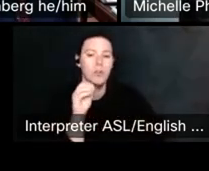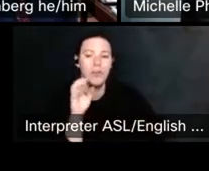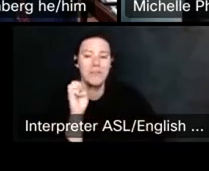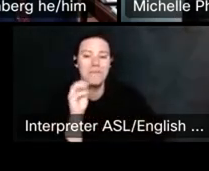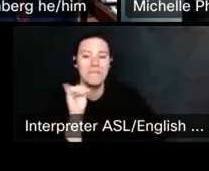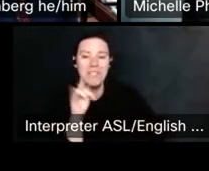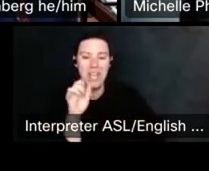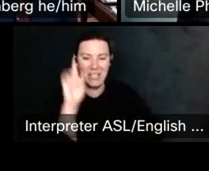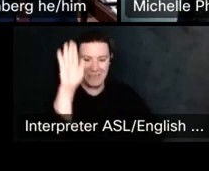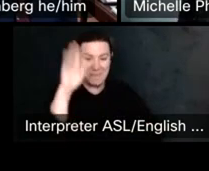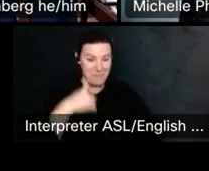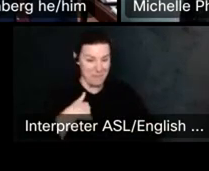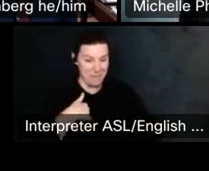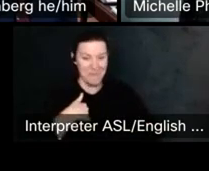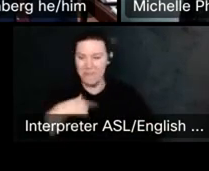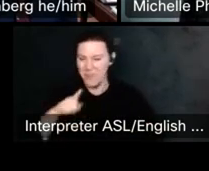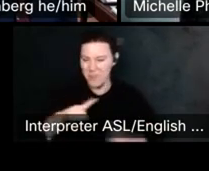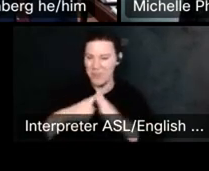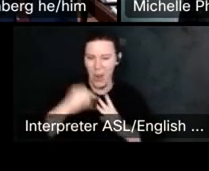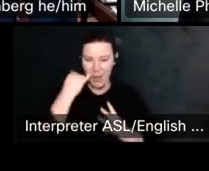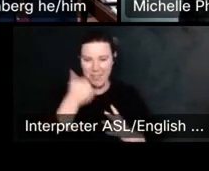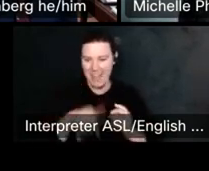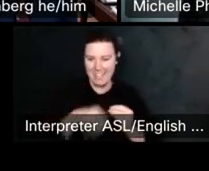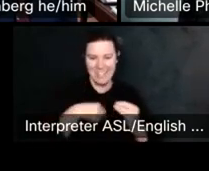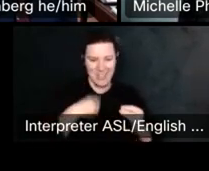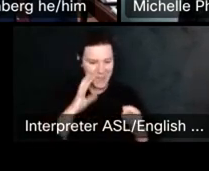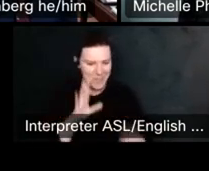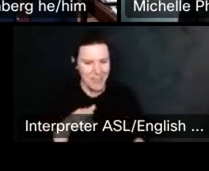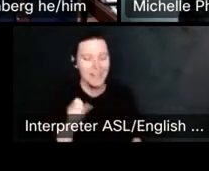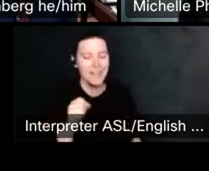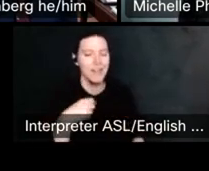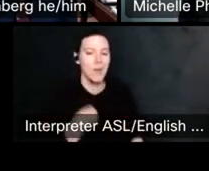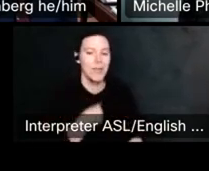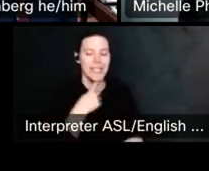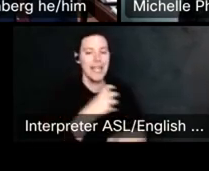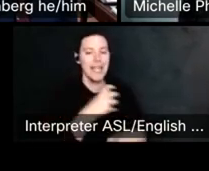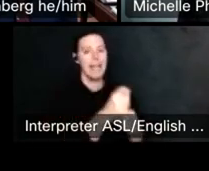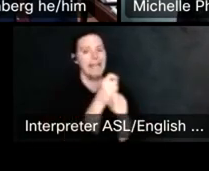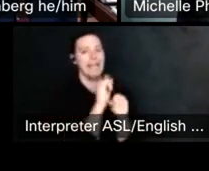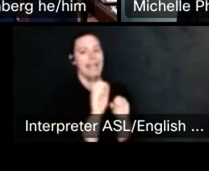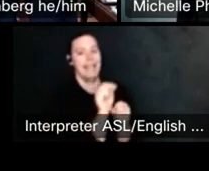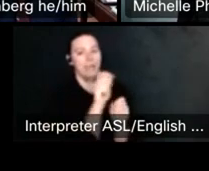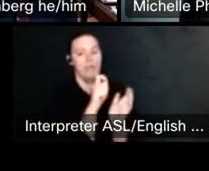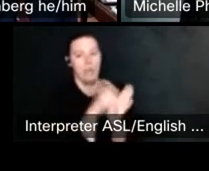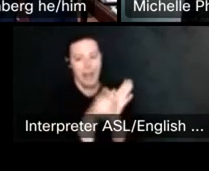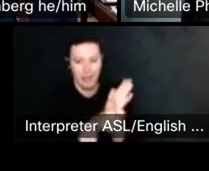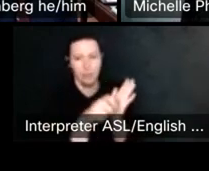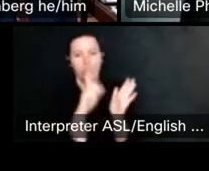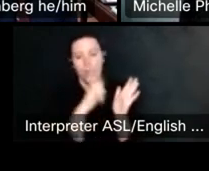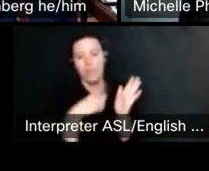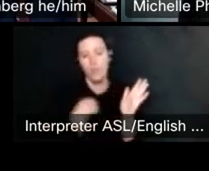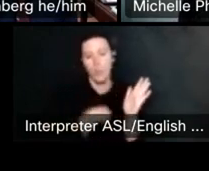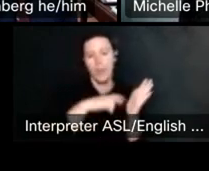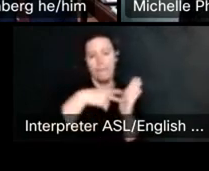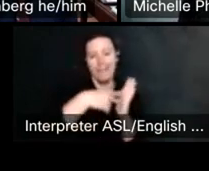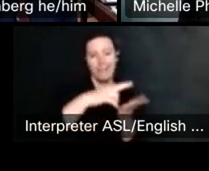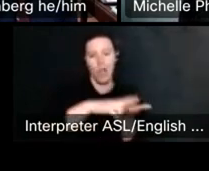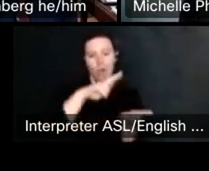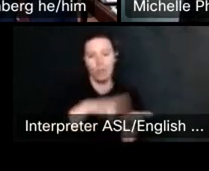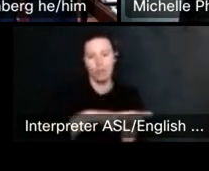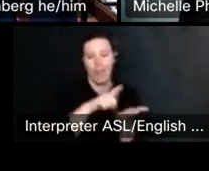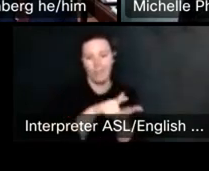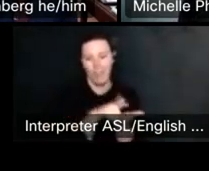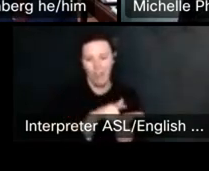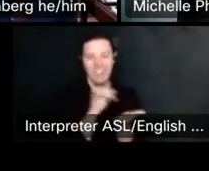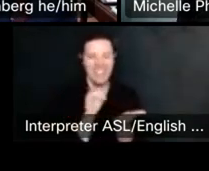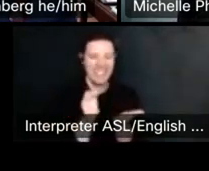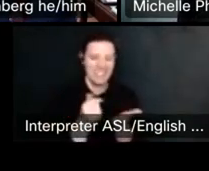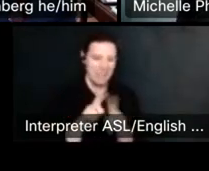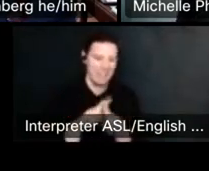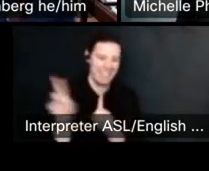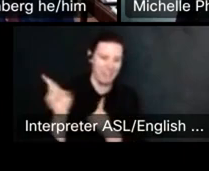So, when we say, get it in writing, you know, W, W, we're really talking about contract law here, which is like, a kind of a different beast. Um, aside from copyright. So.